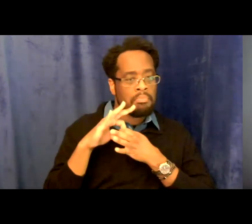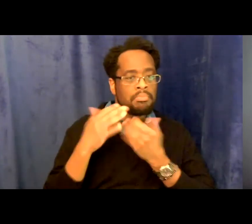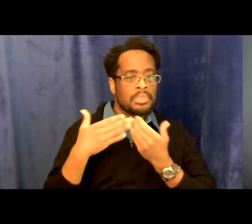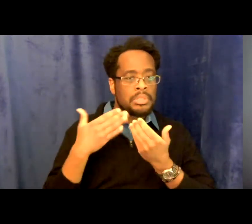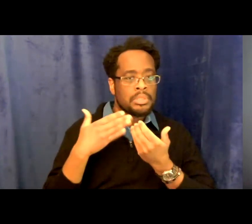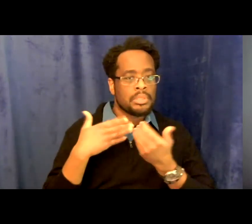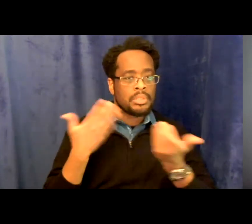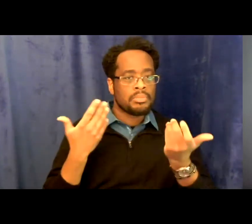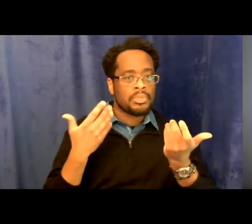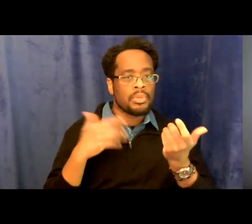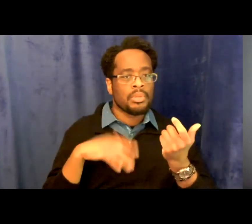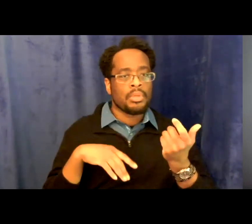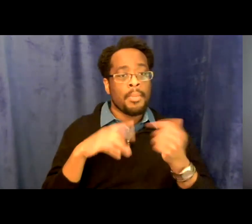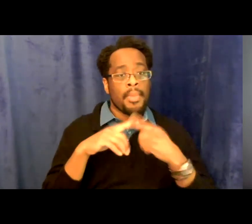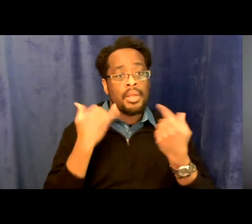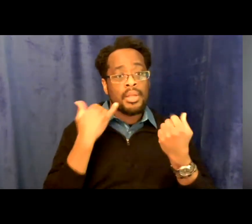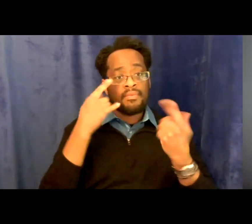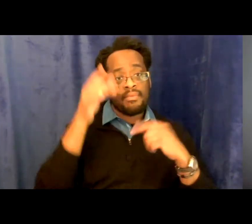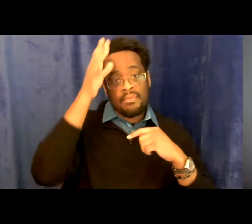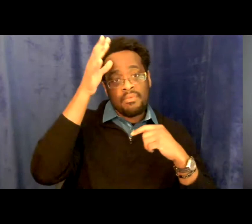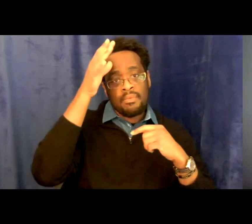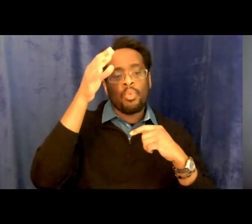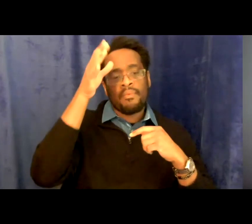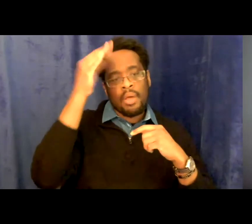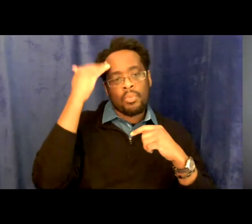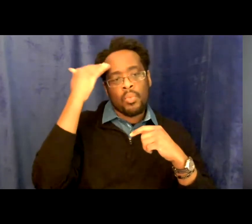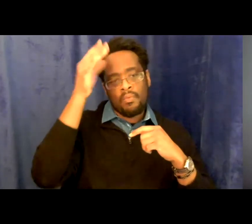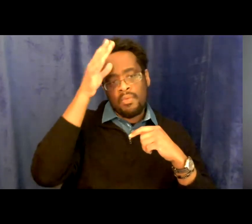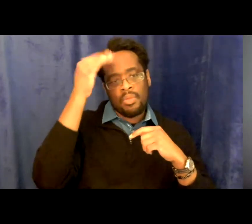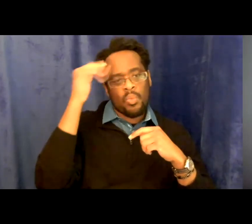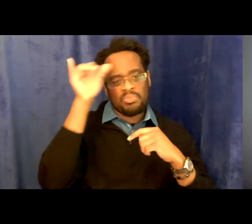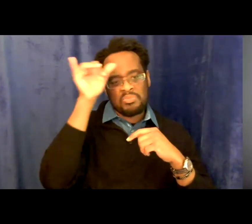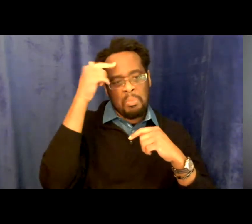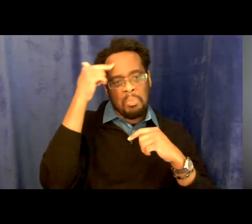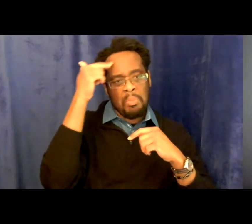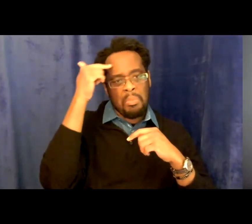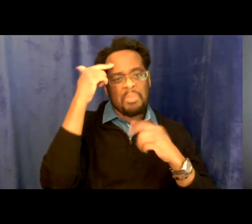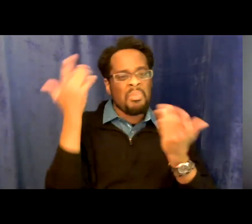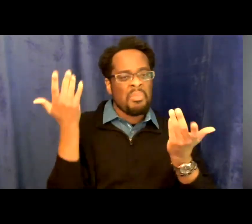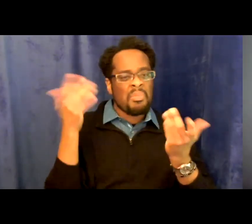no towards the forehead if you're chatting it's easier to sign it lower and then father and then